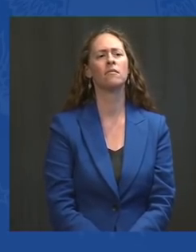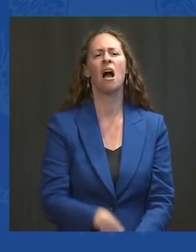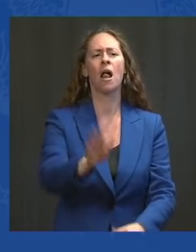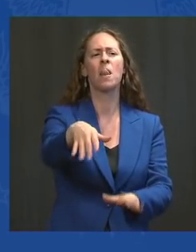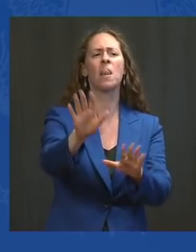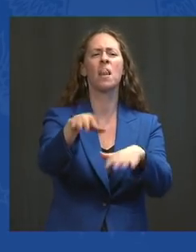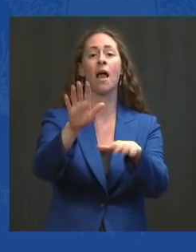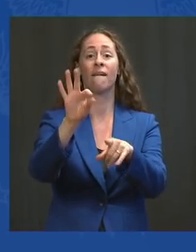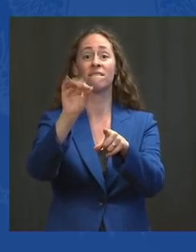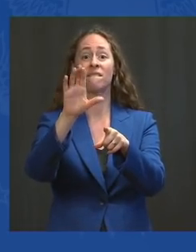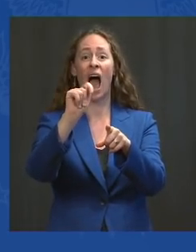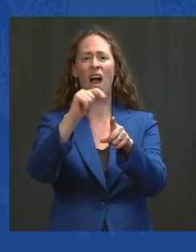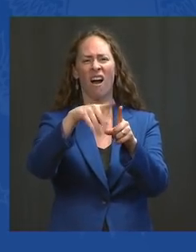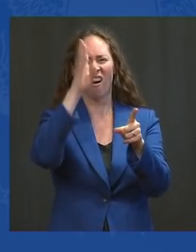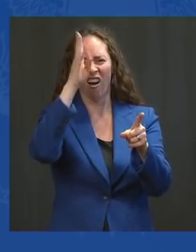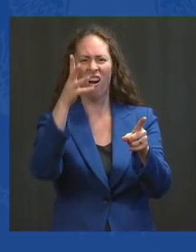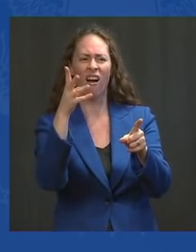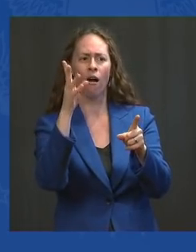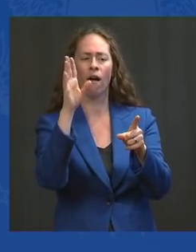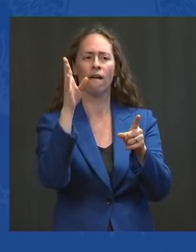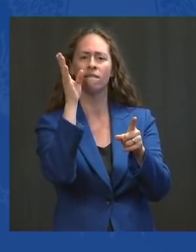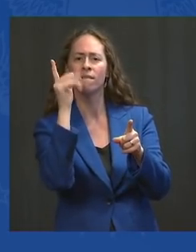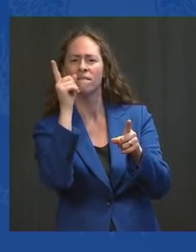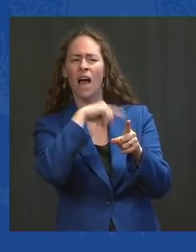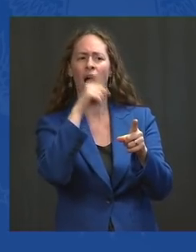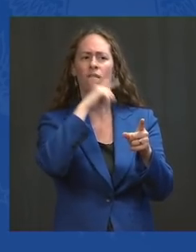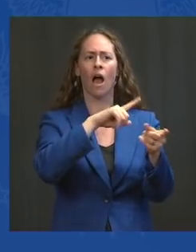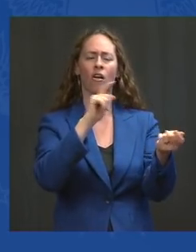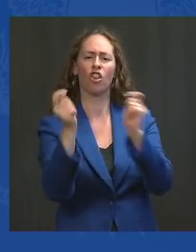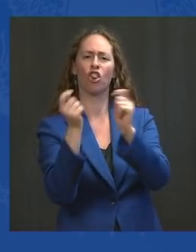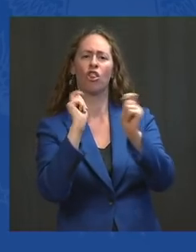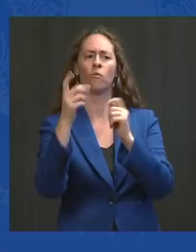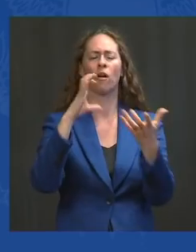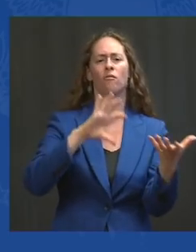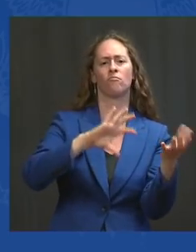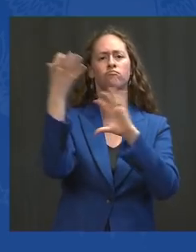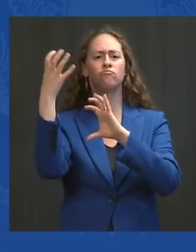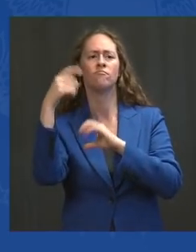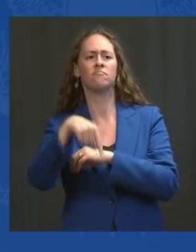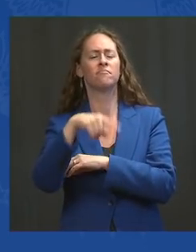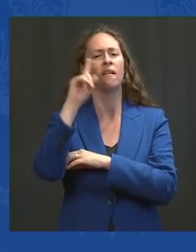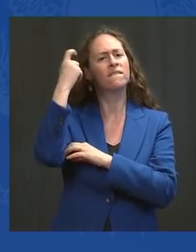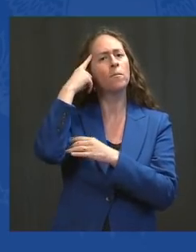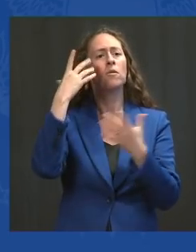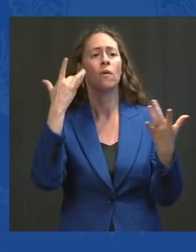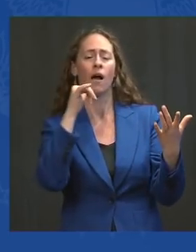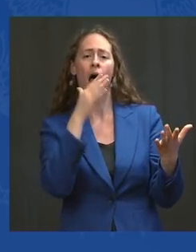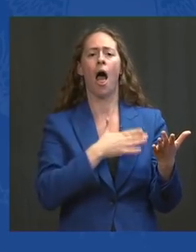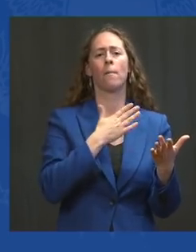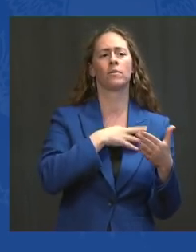and then try to bring down the American experiment just because you're unhappy. That's not statesmanship.